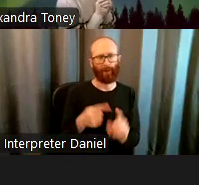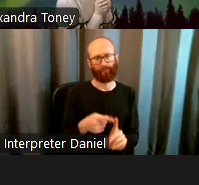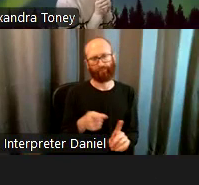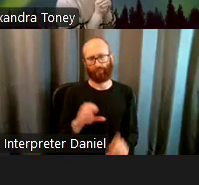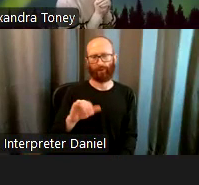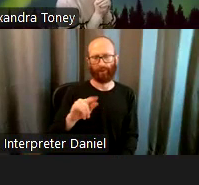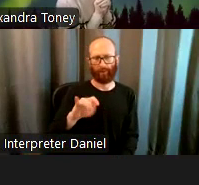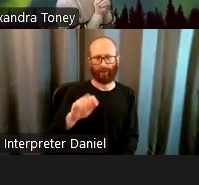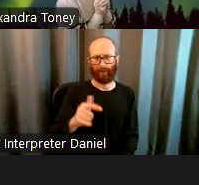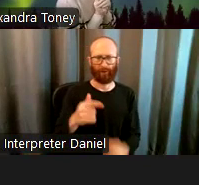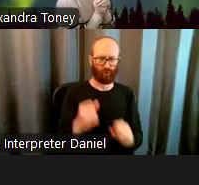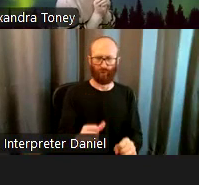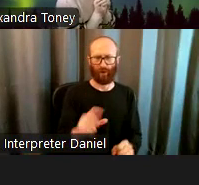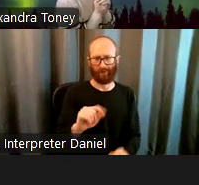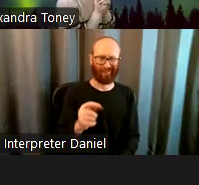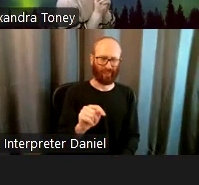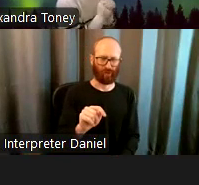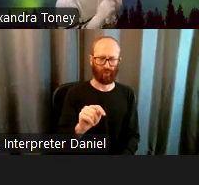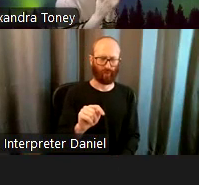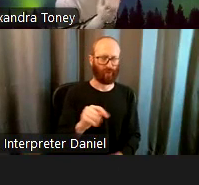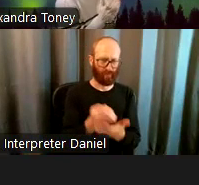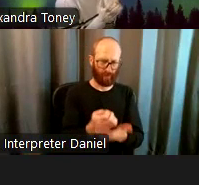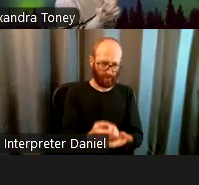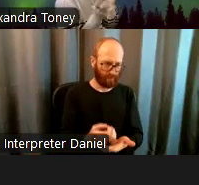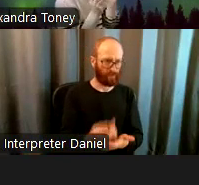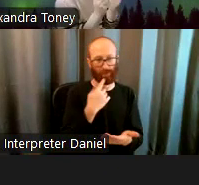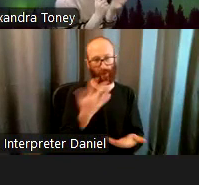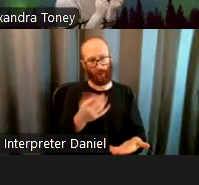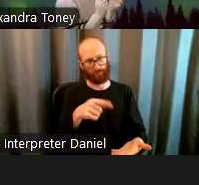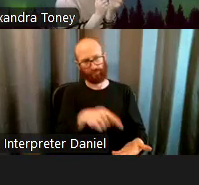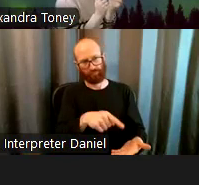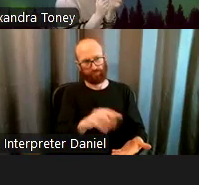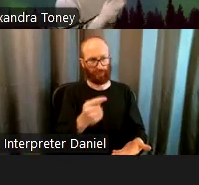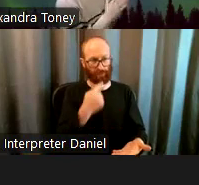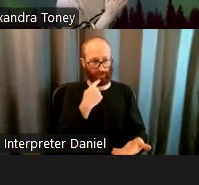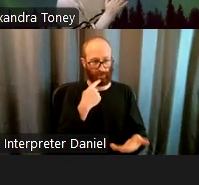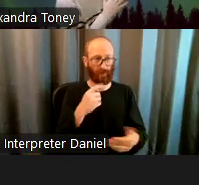to support what the text is saying, either explicitly or through inference right? It